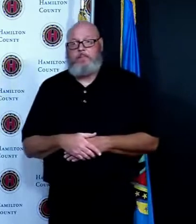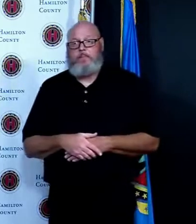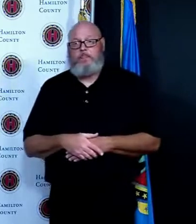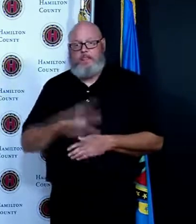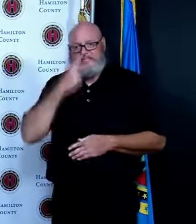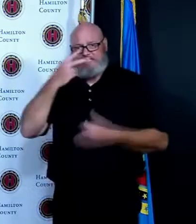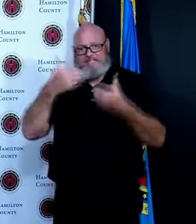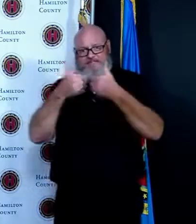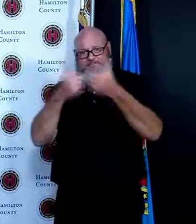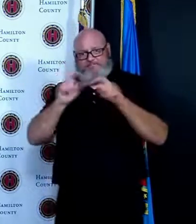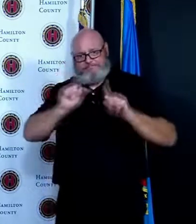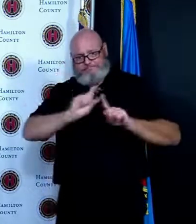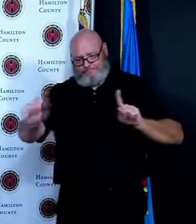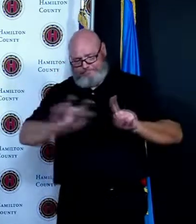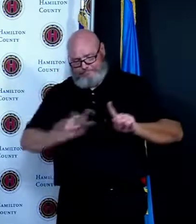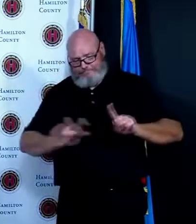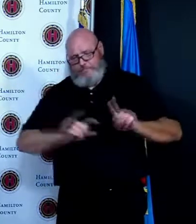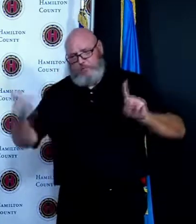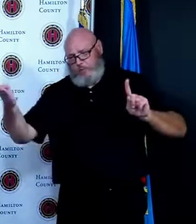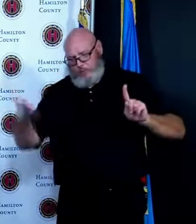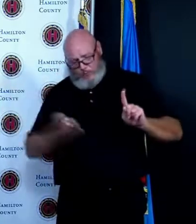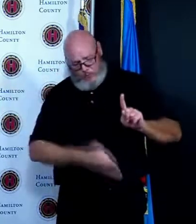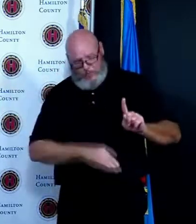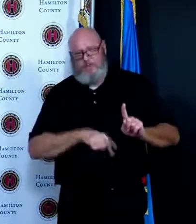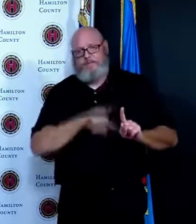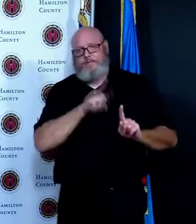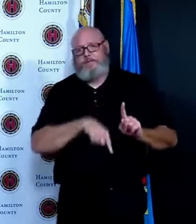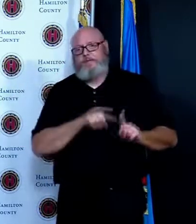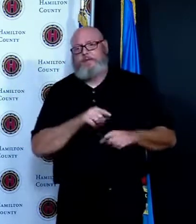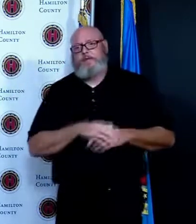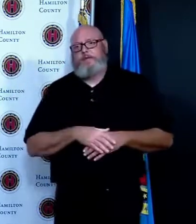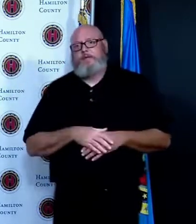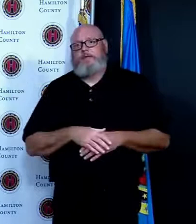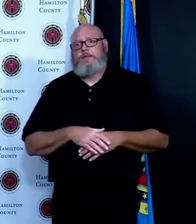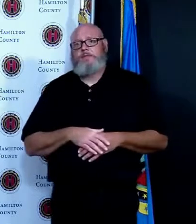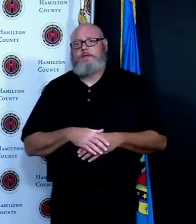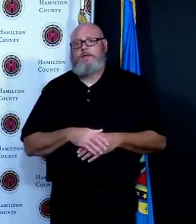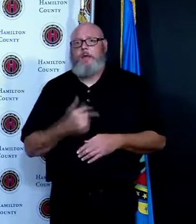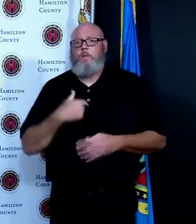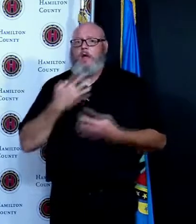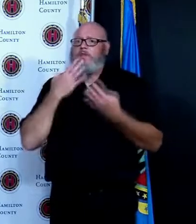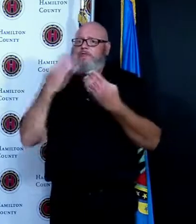there's many people I want to thank of course but our county facilities team has stePPEd up